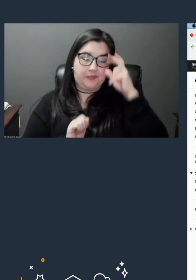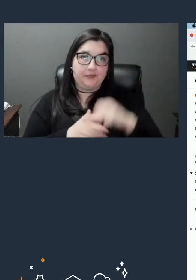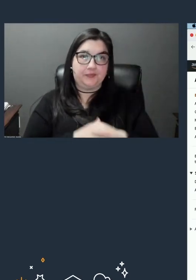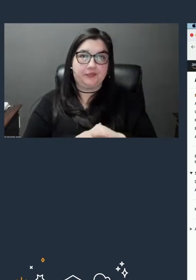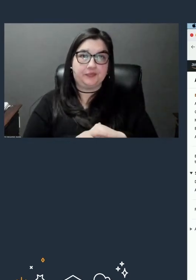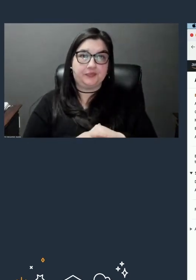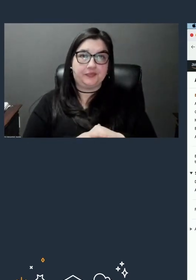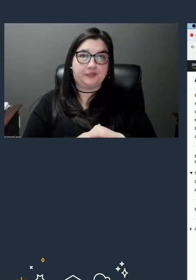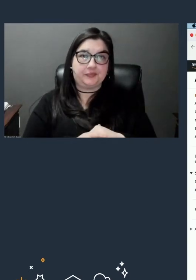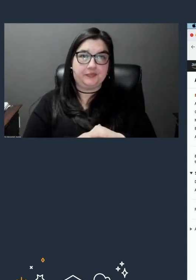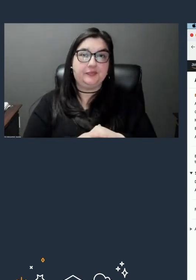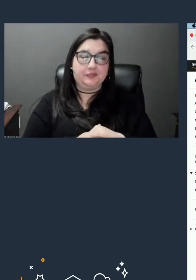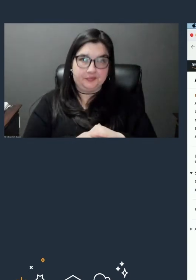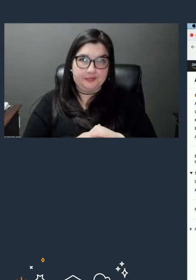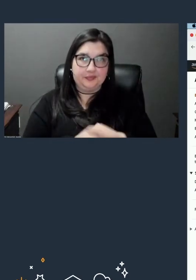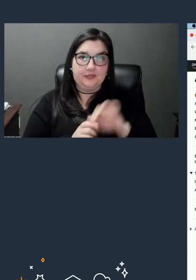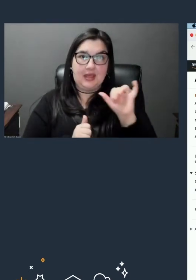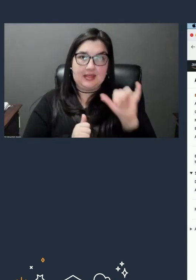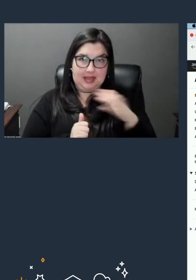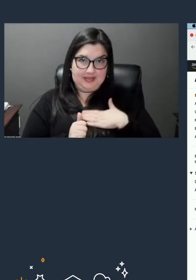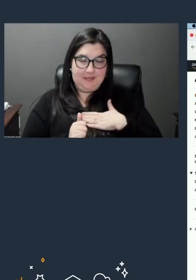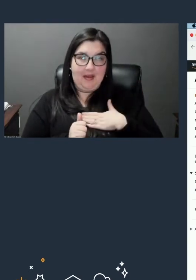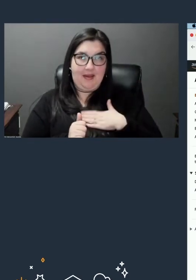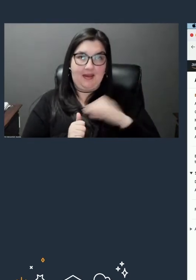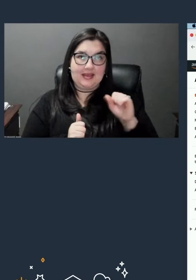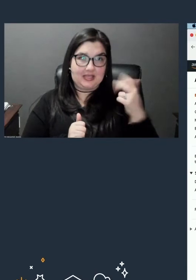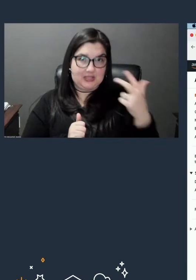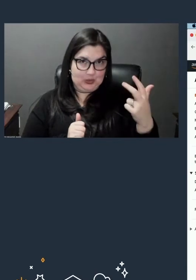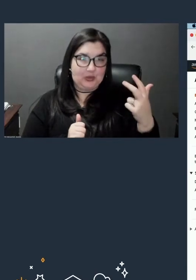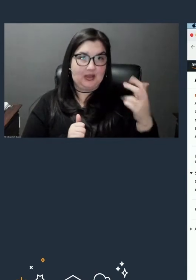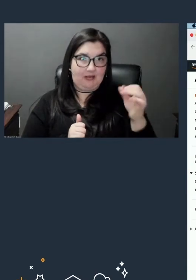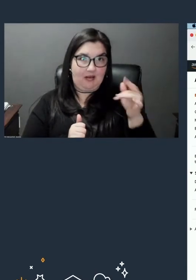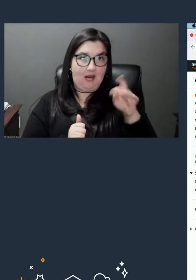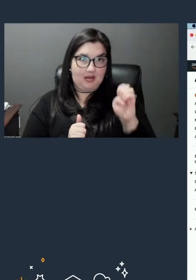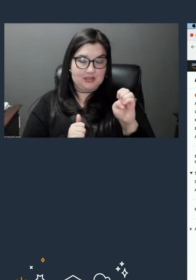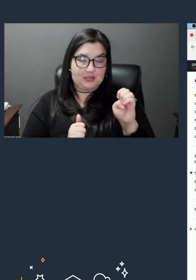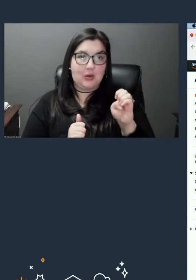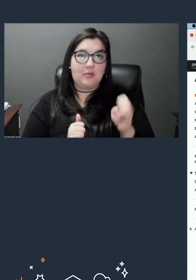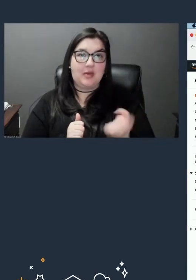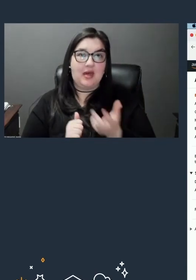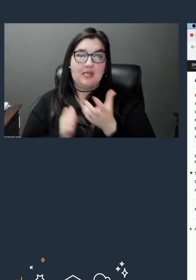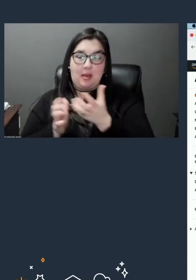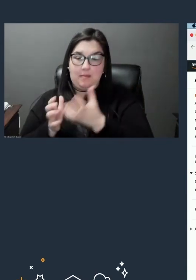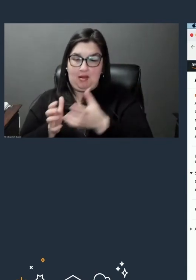And so that's my S3 console, and these are my buckets. I'm gonna select the last bucket. That's where I have my data set.